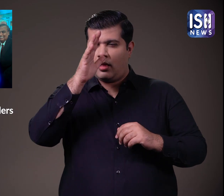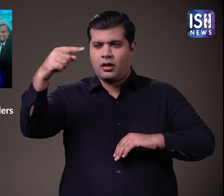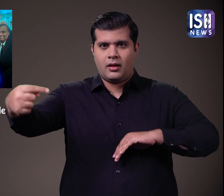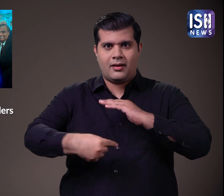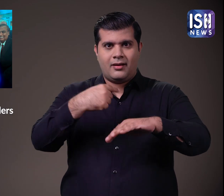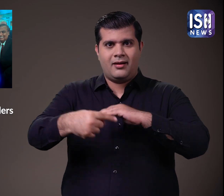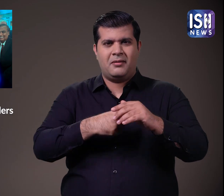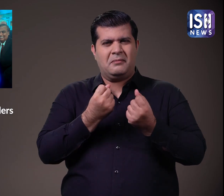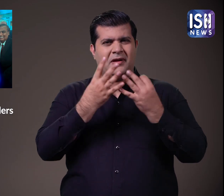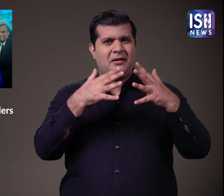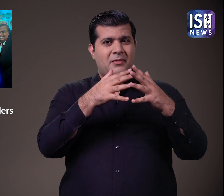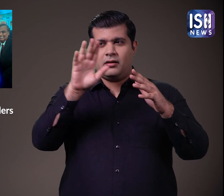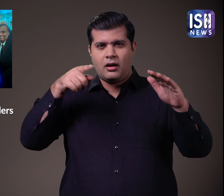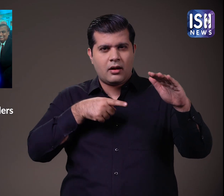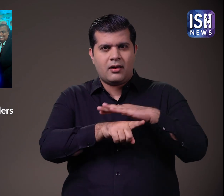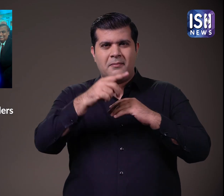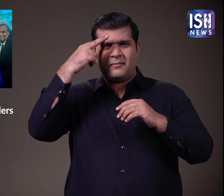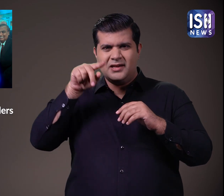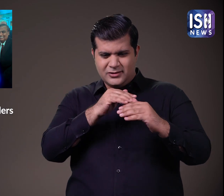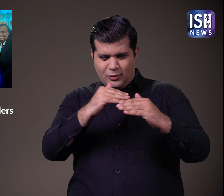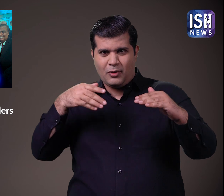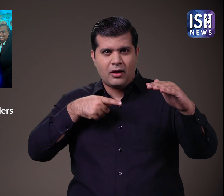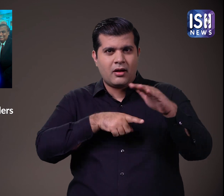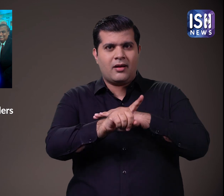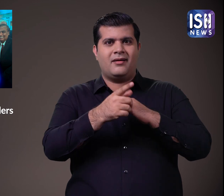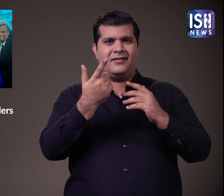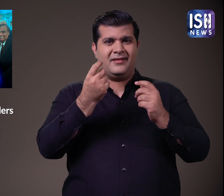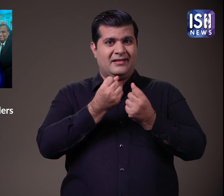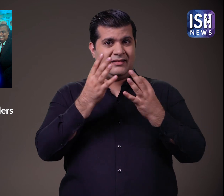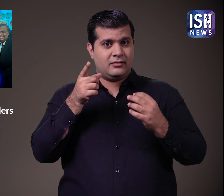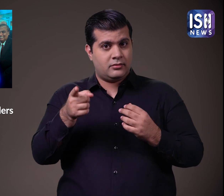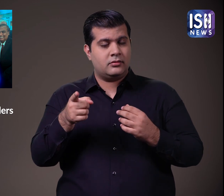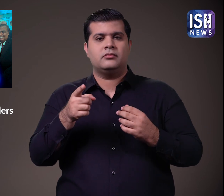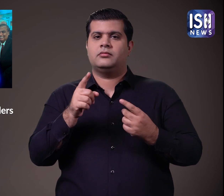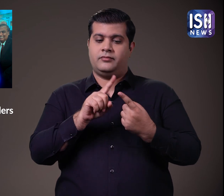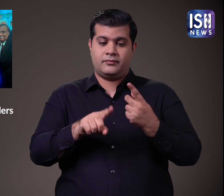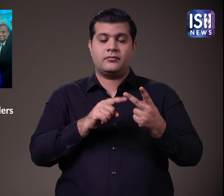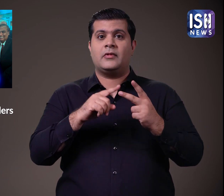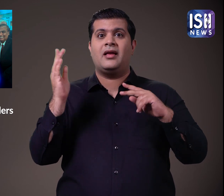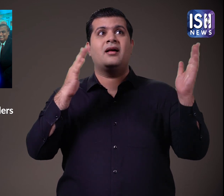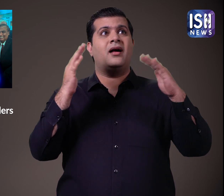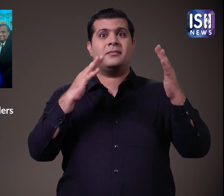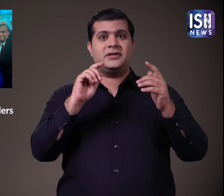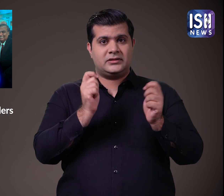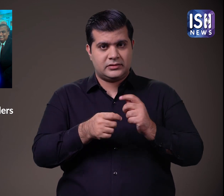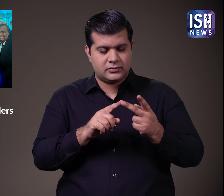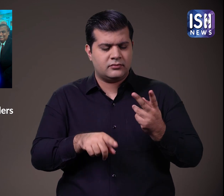1. Stopping illegal immigration from Mexico border 2. Climate change